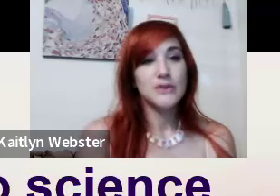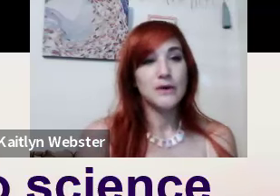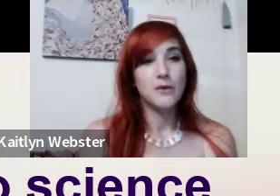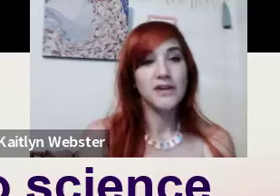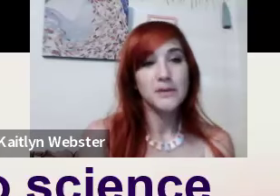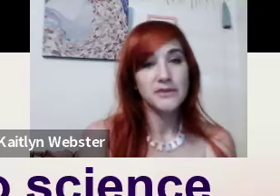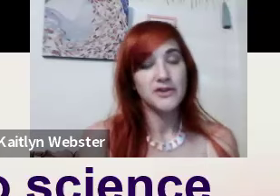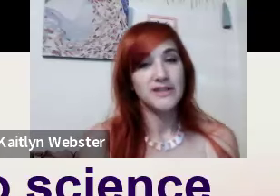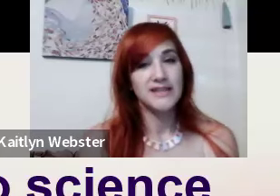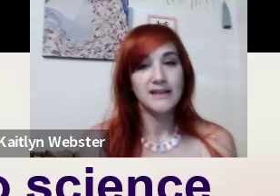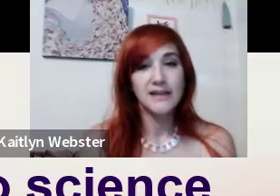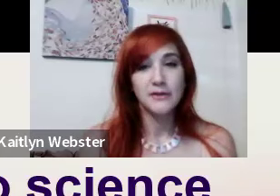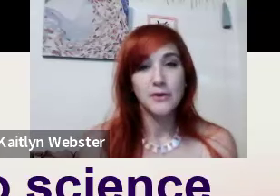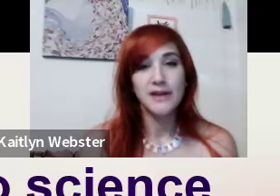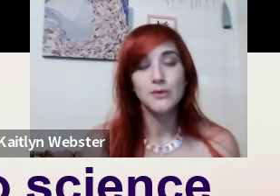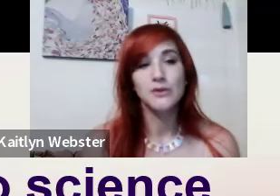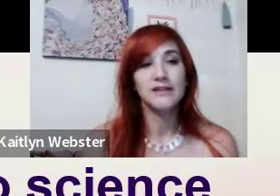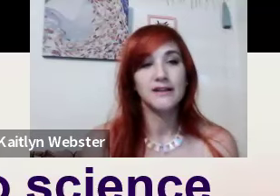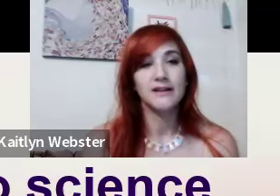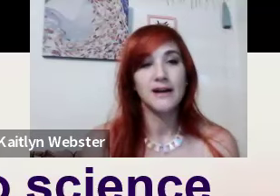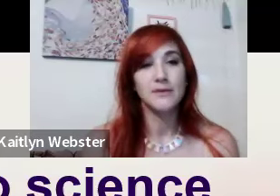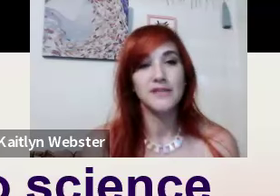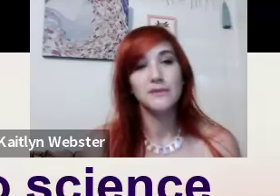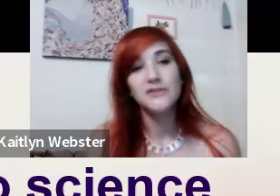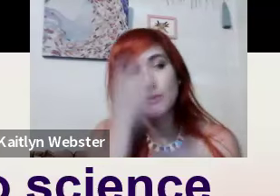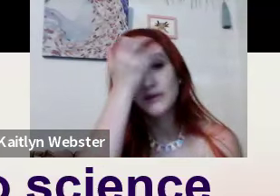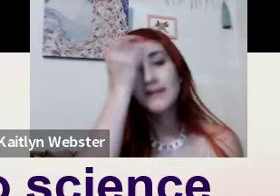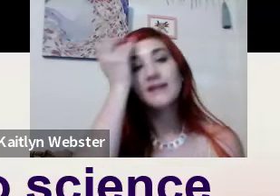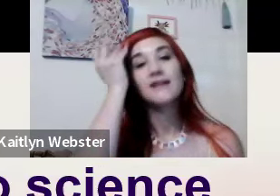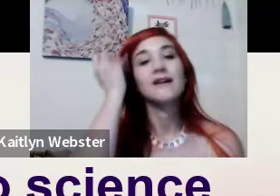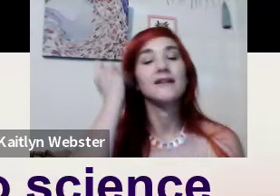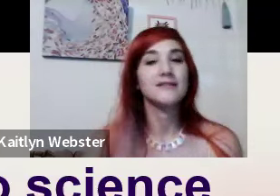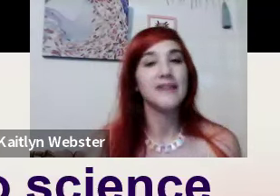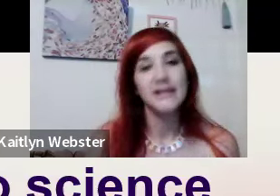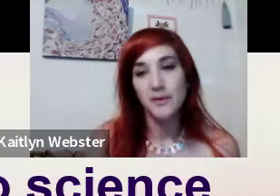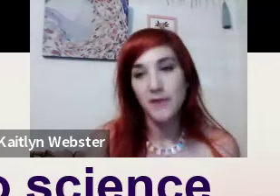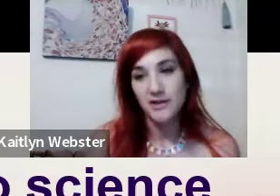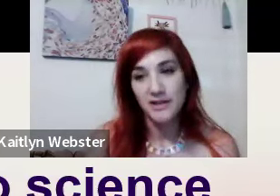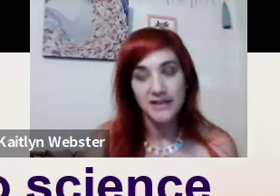So working with Tracy Callahan through high school, I was able to do a science fair project